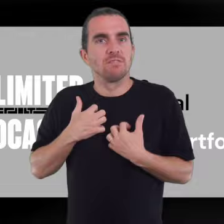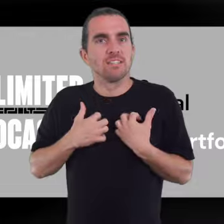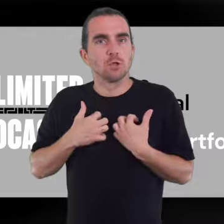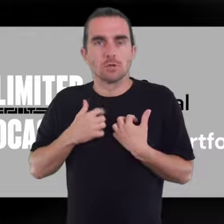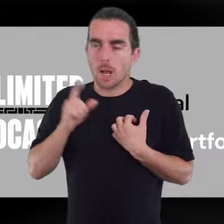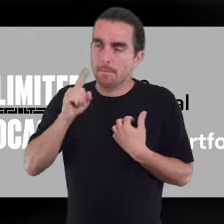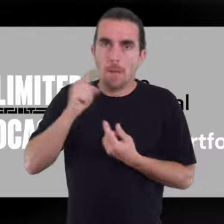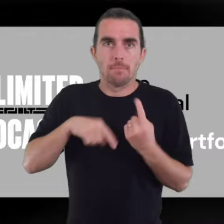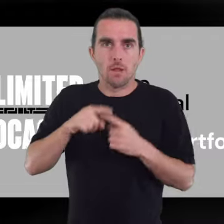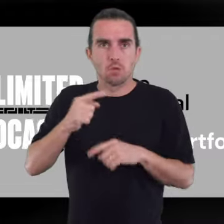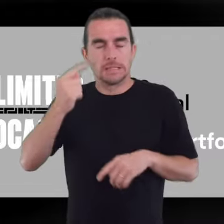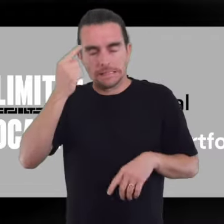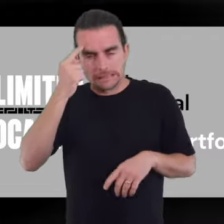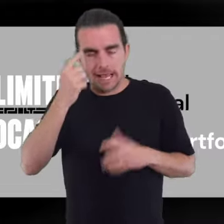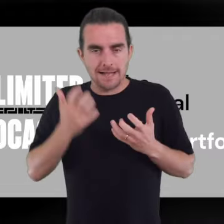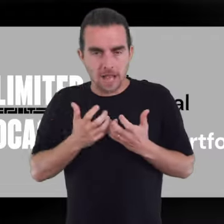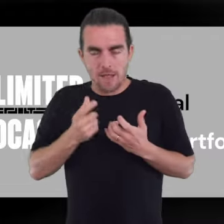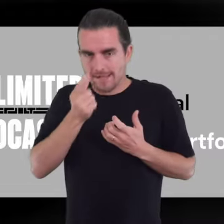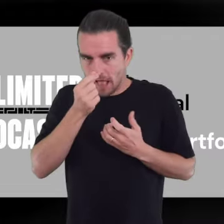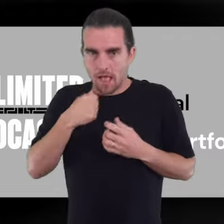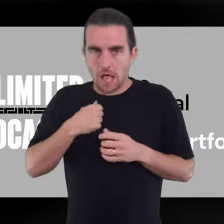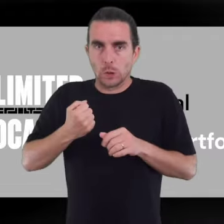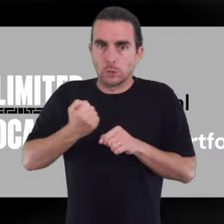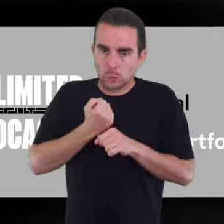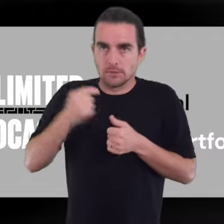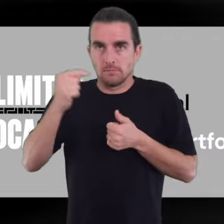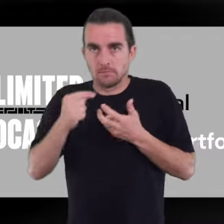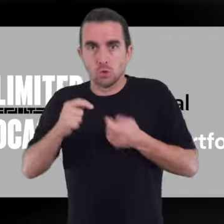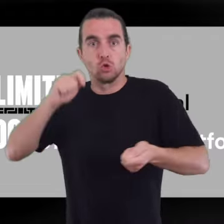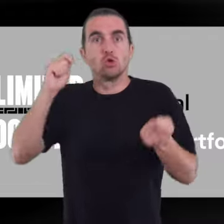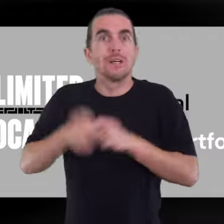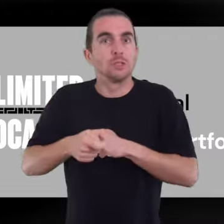a way of sharing or motivating people